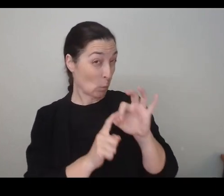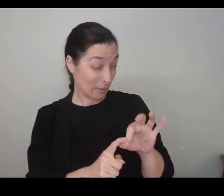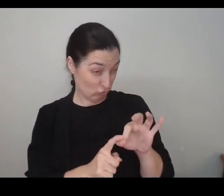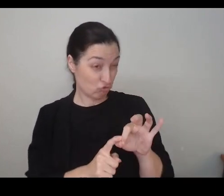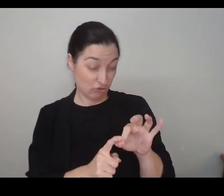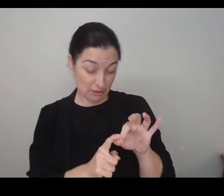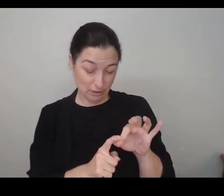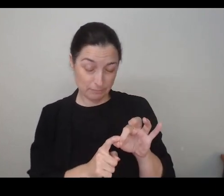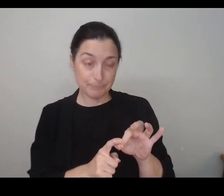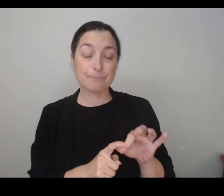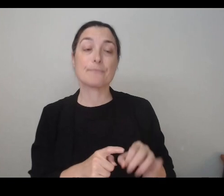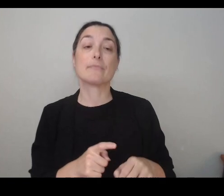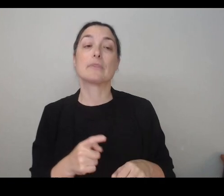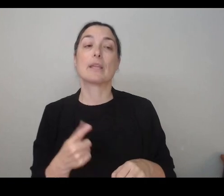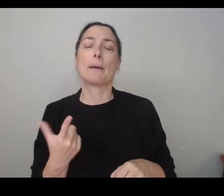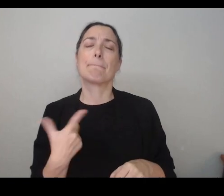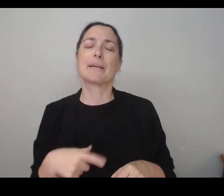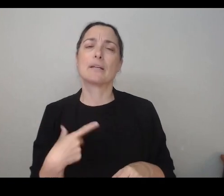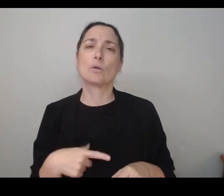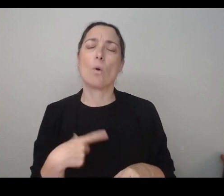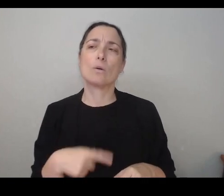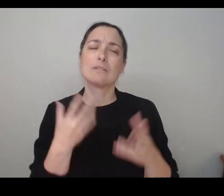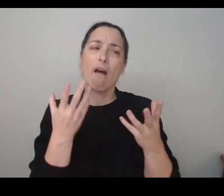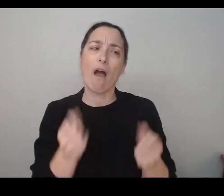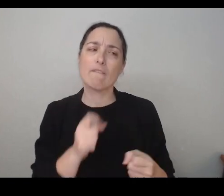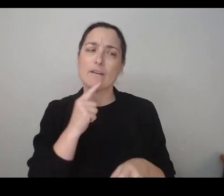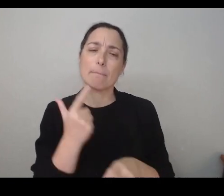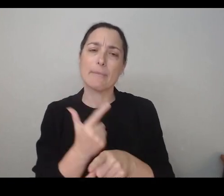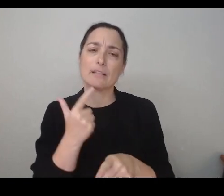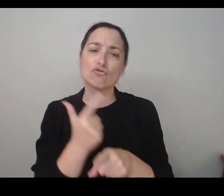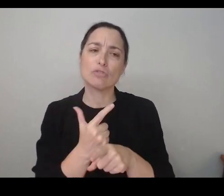because it was mentioned that the old Gauguin museum